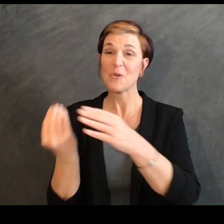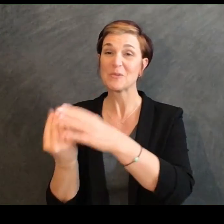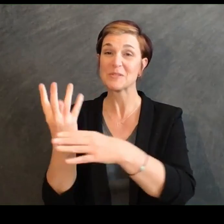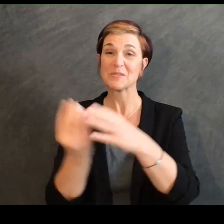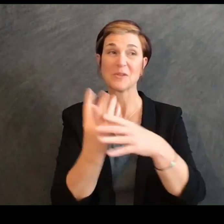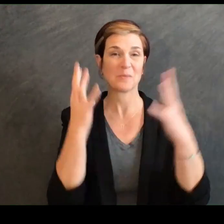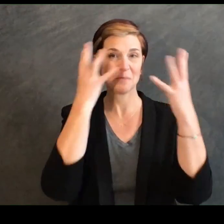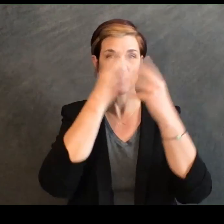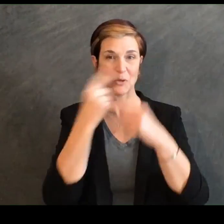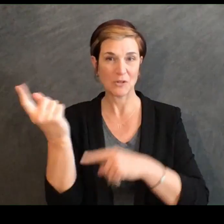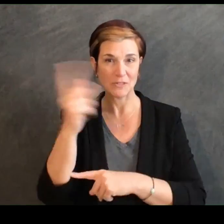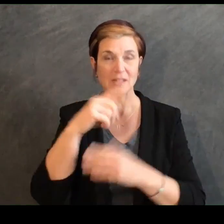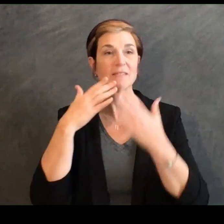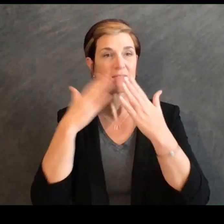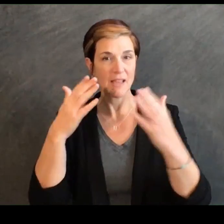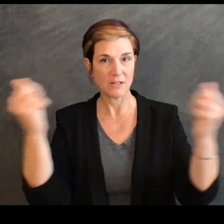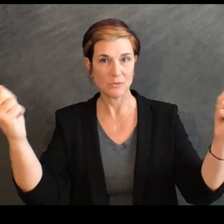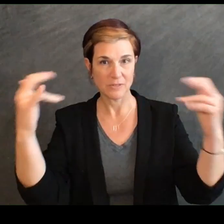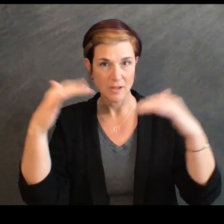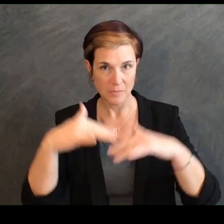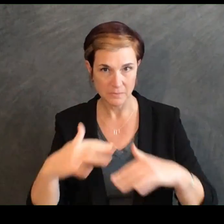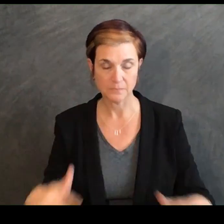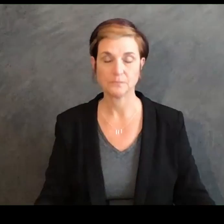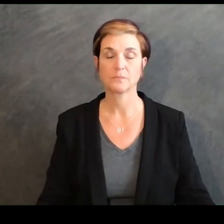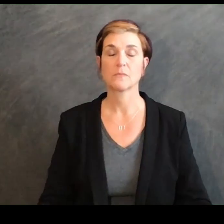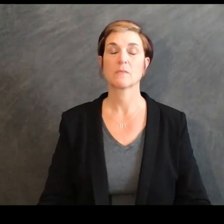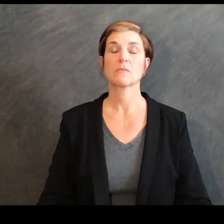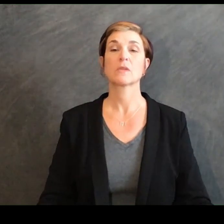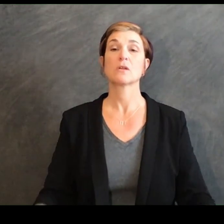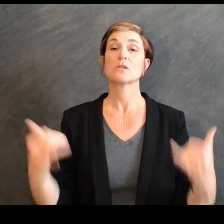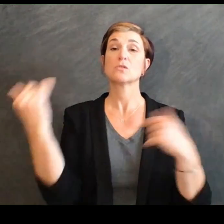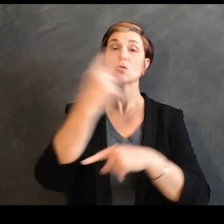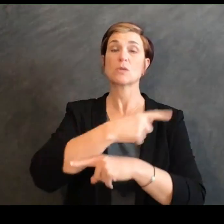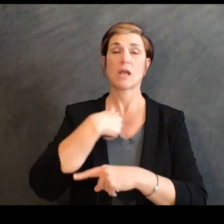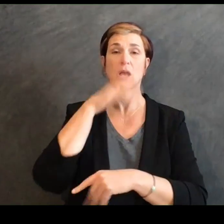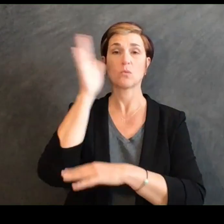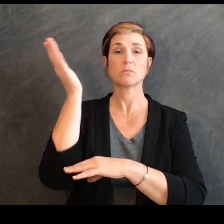I'd like to provide an update to the American people on several decisive new